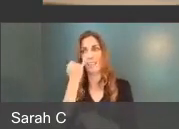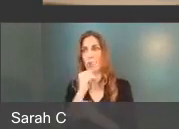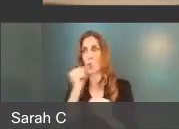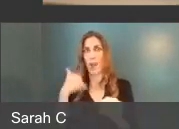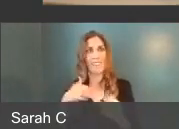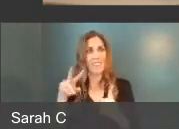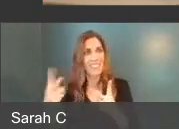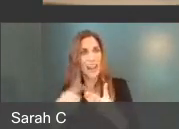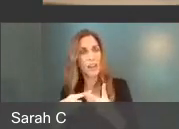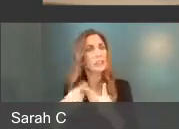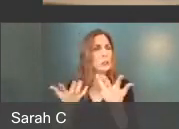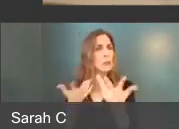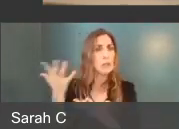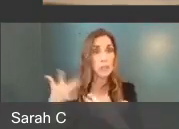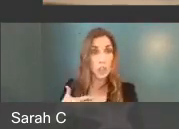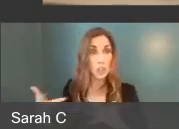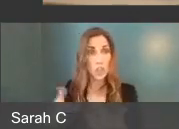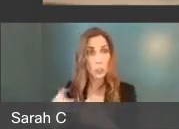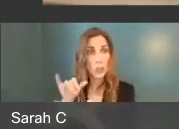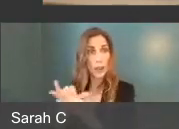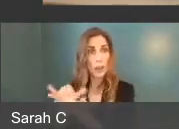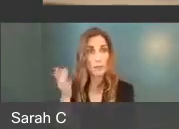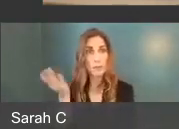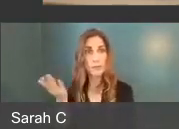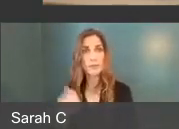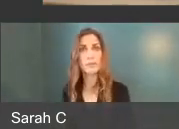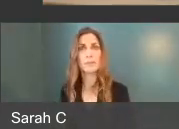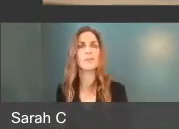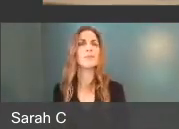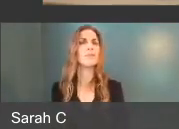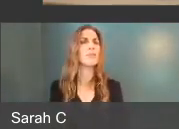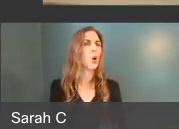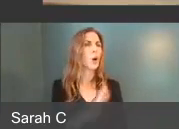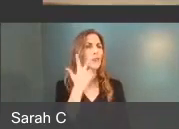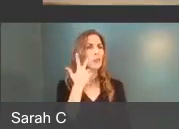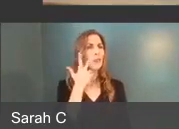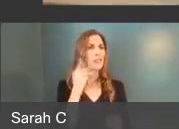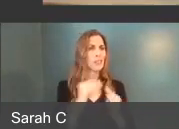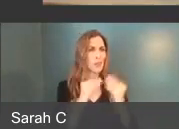[Commissioner Arkoosh] So we need to see some more data.